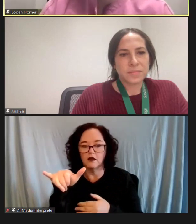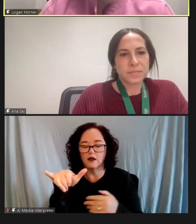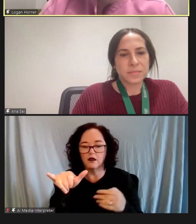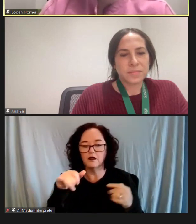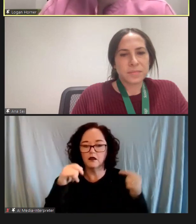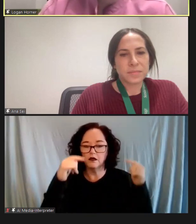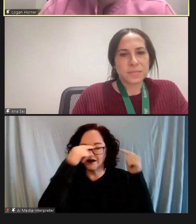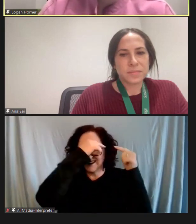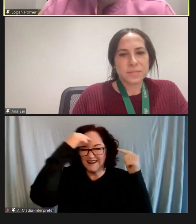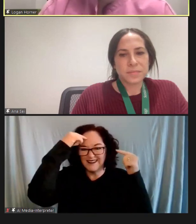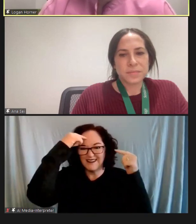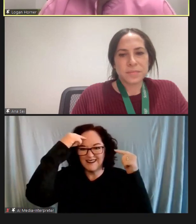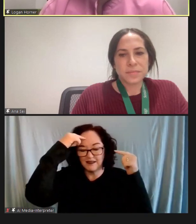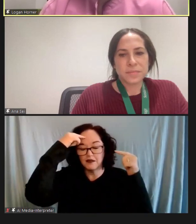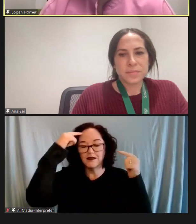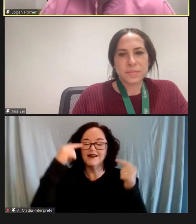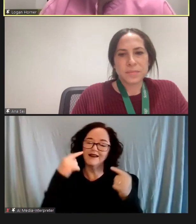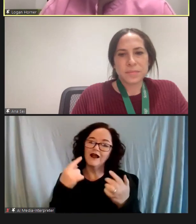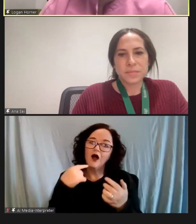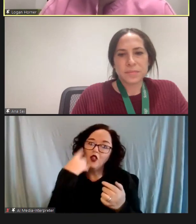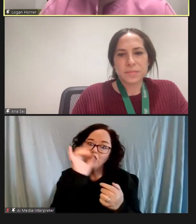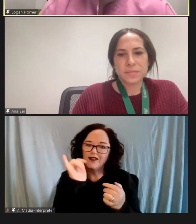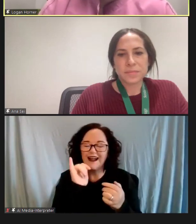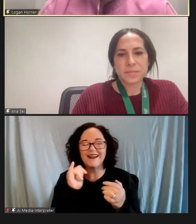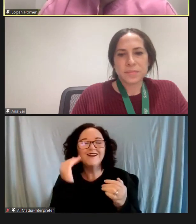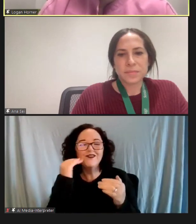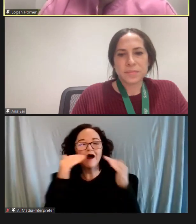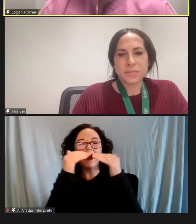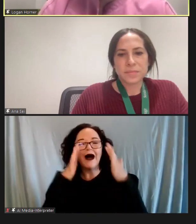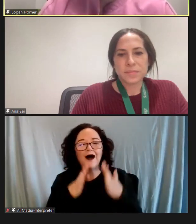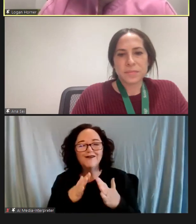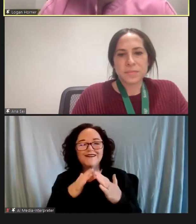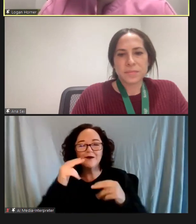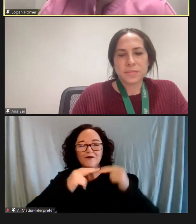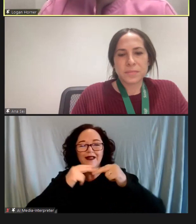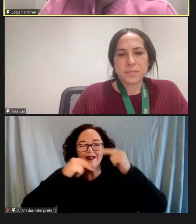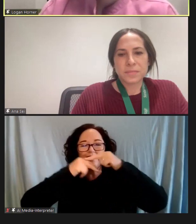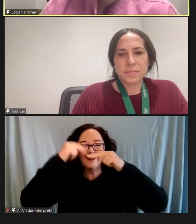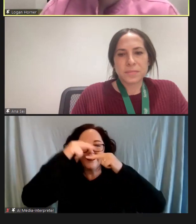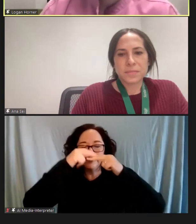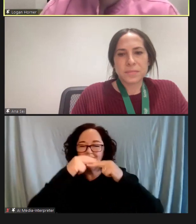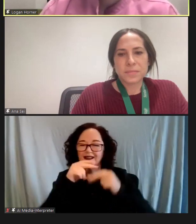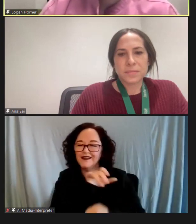on those or build a language structure